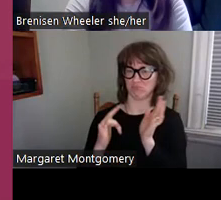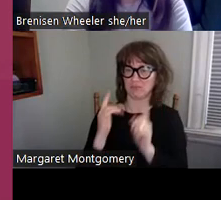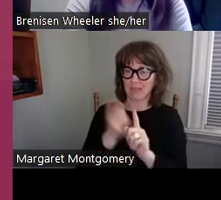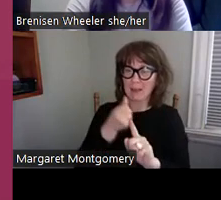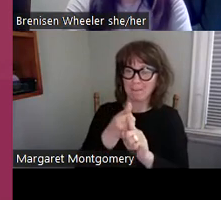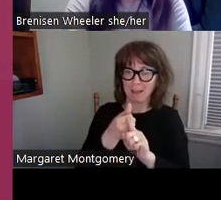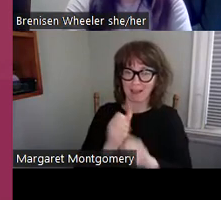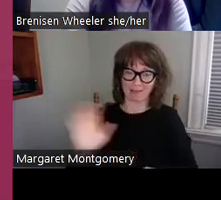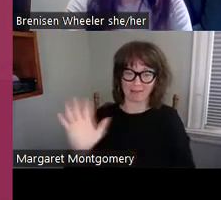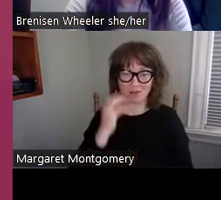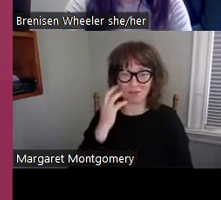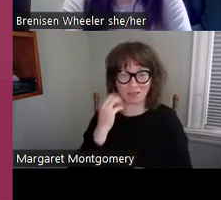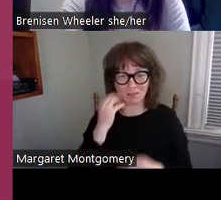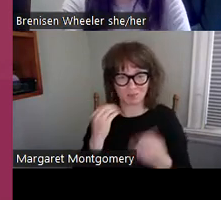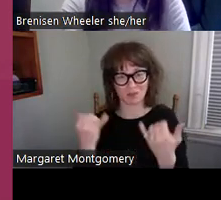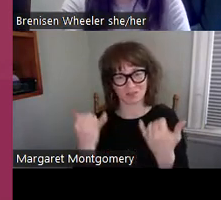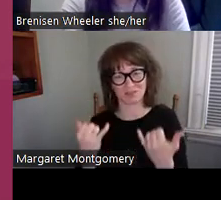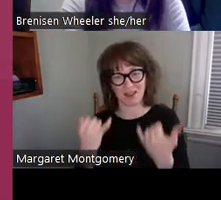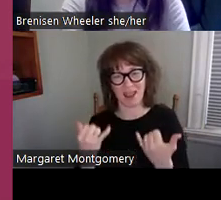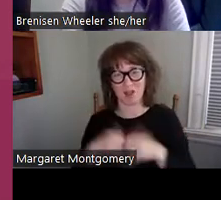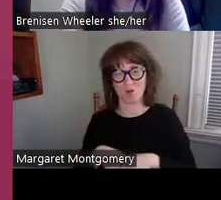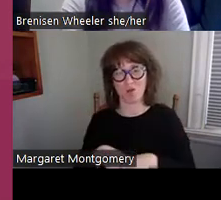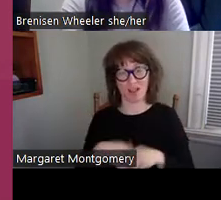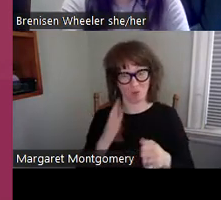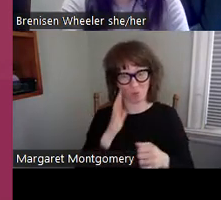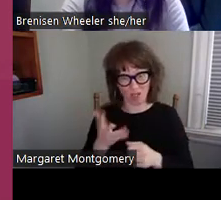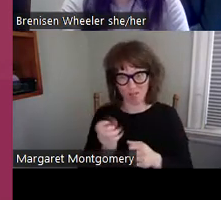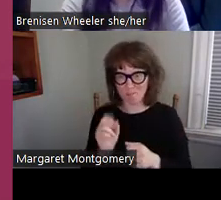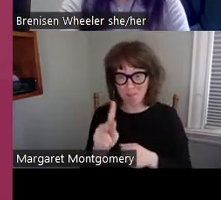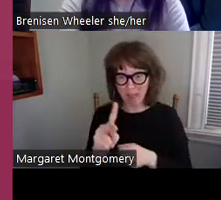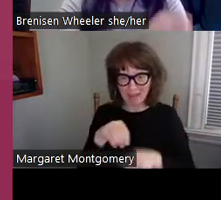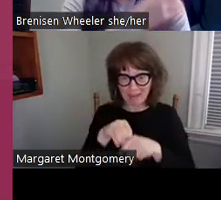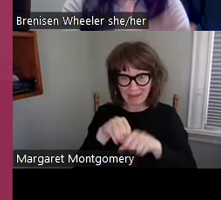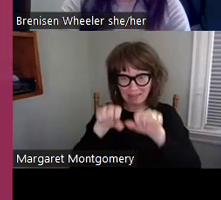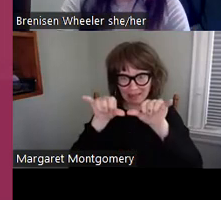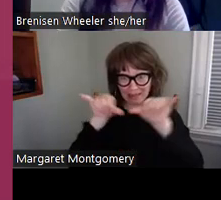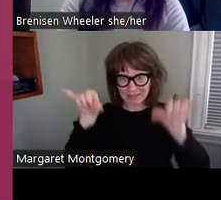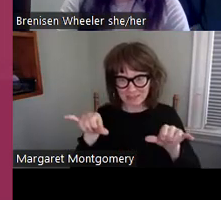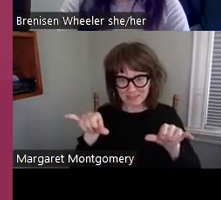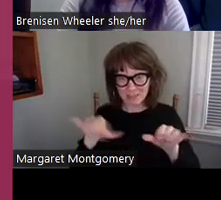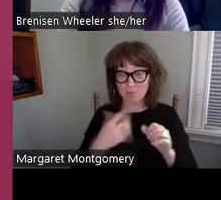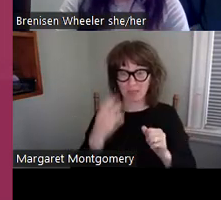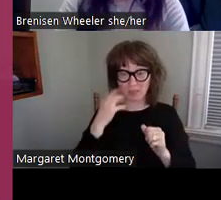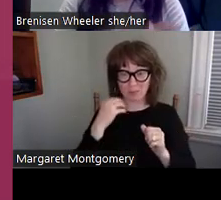using using a basic relationship themselves. 13:03:02 And so, unfortunately, there is so